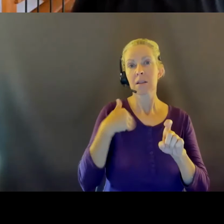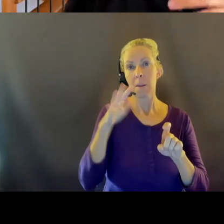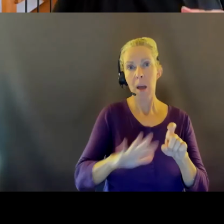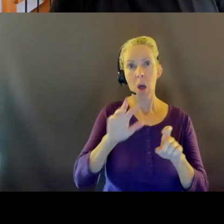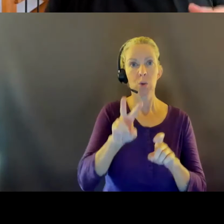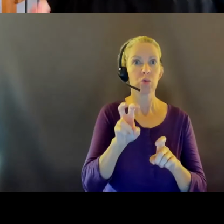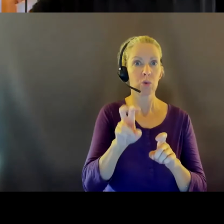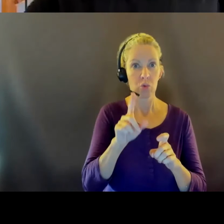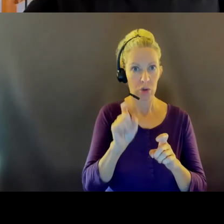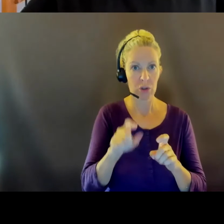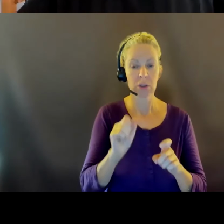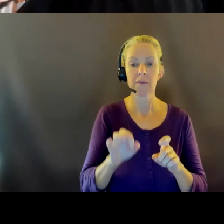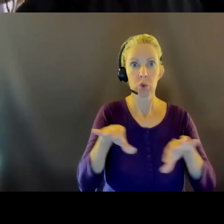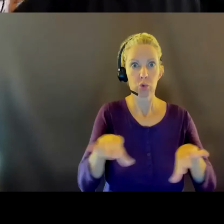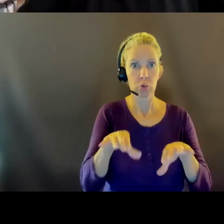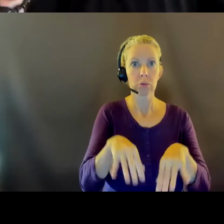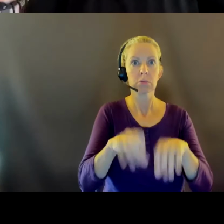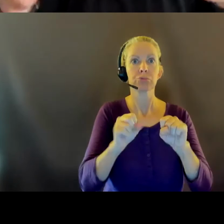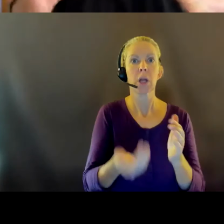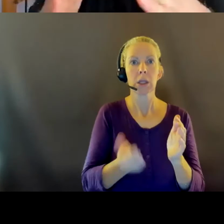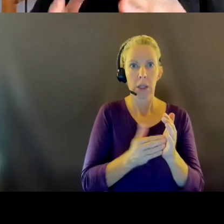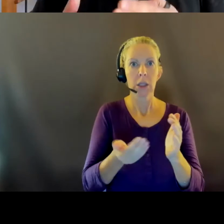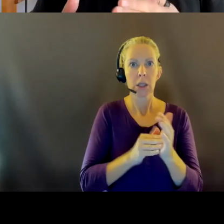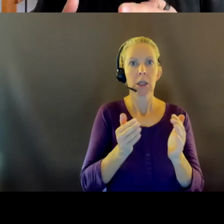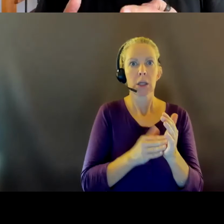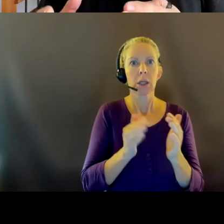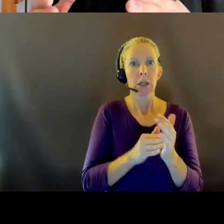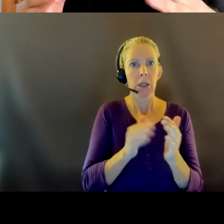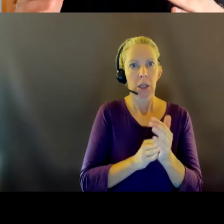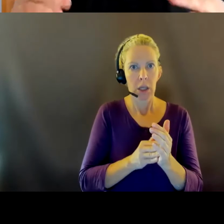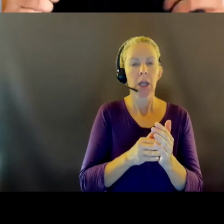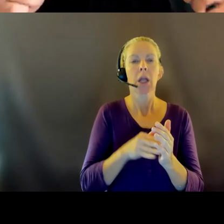The more you do it, the more you will be able to fine tune what your presentation looks like.